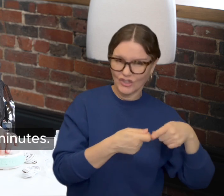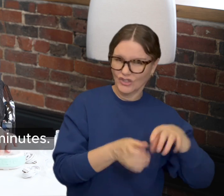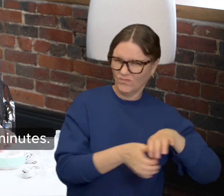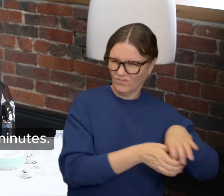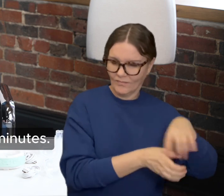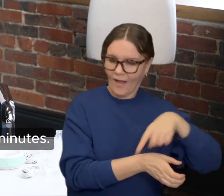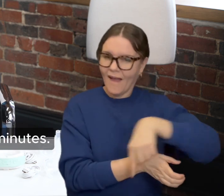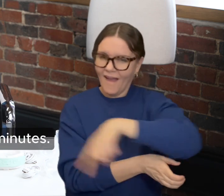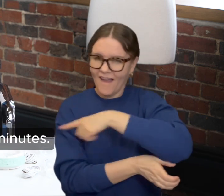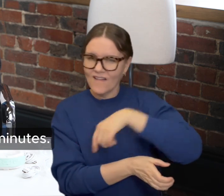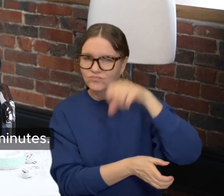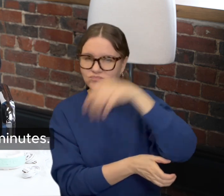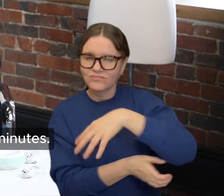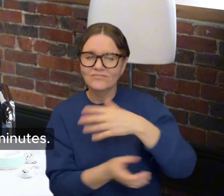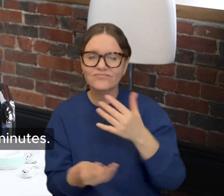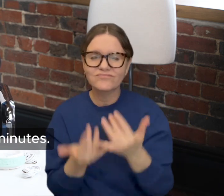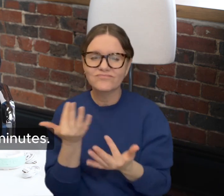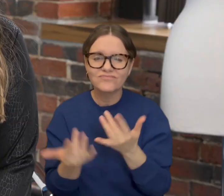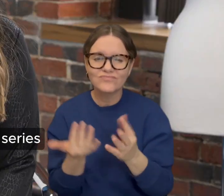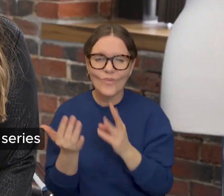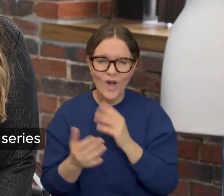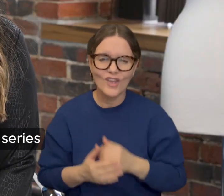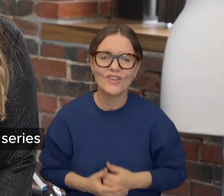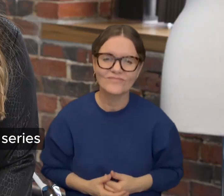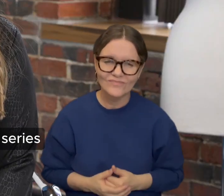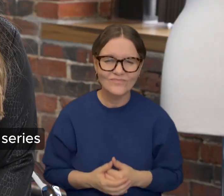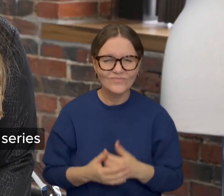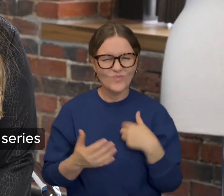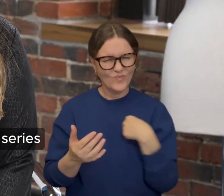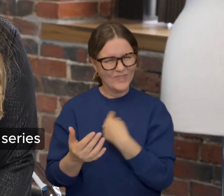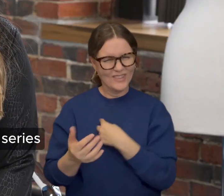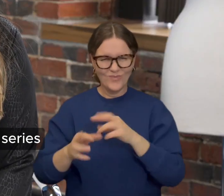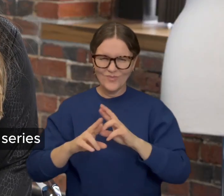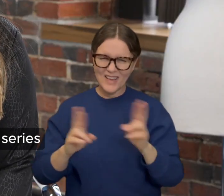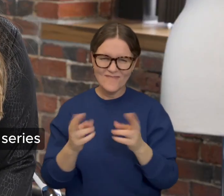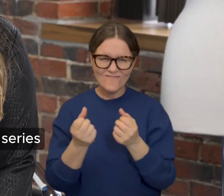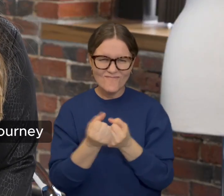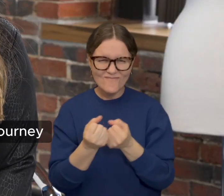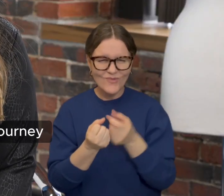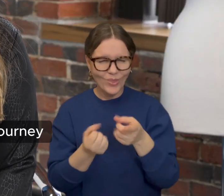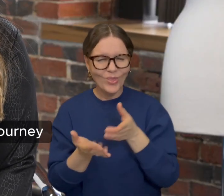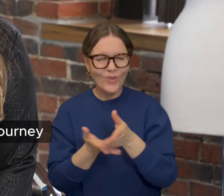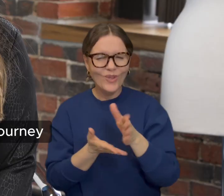in boiling water for up to 5 minutes Acelleron has this unboxing series because we care about